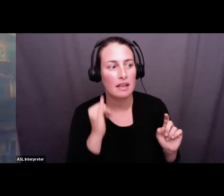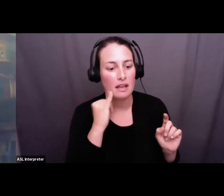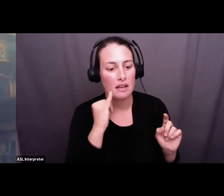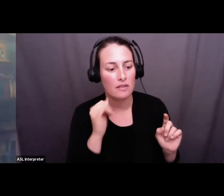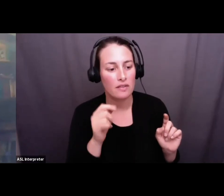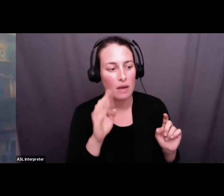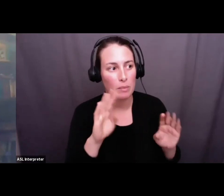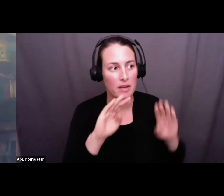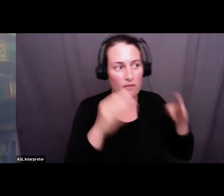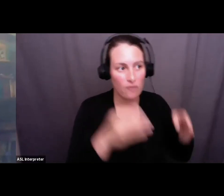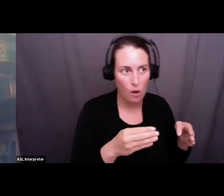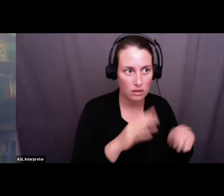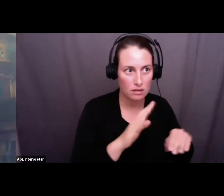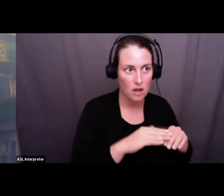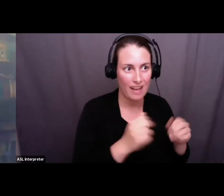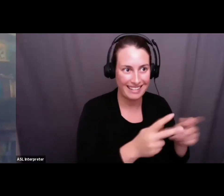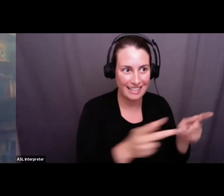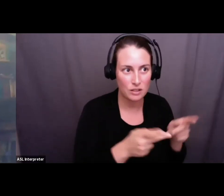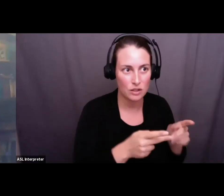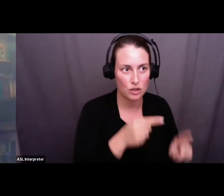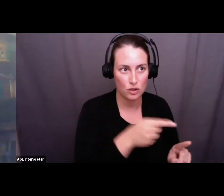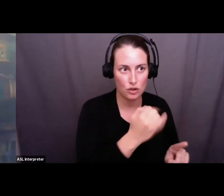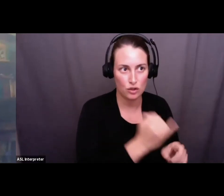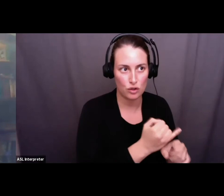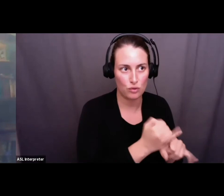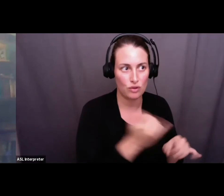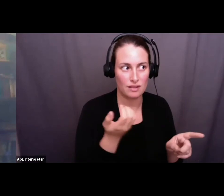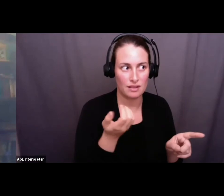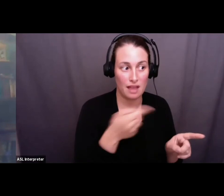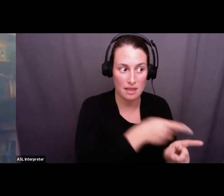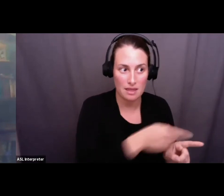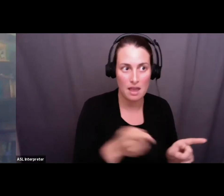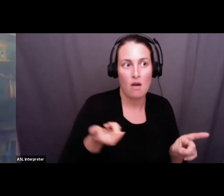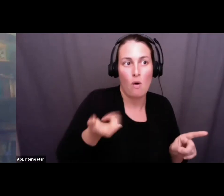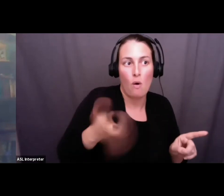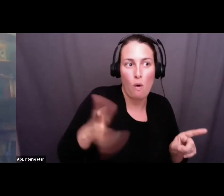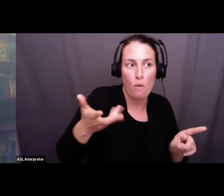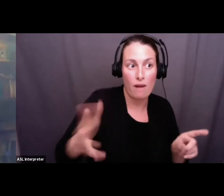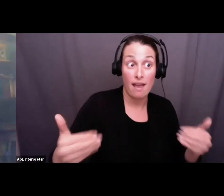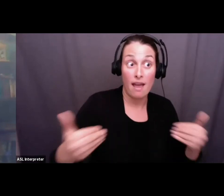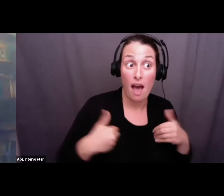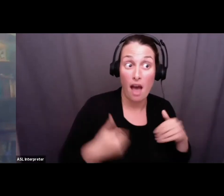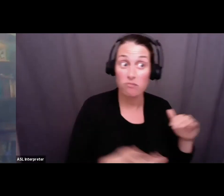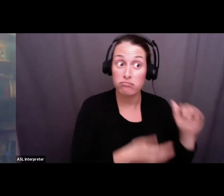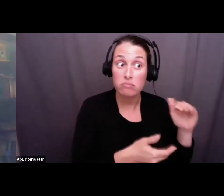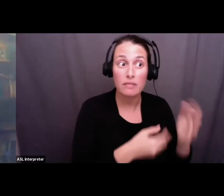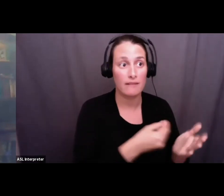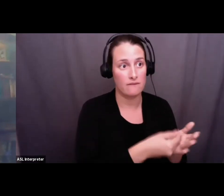institutions that already have a lot of funding, and the ones that didn’t, were going to